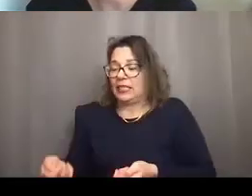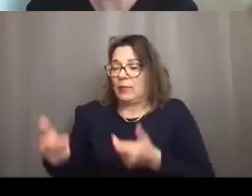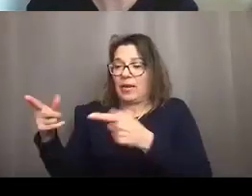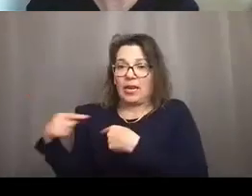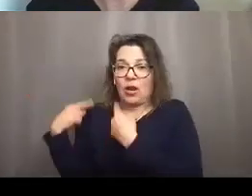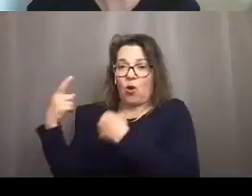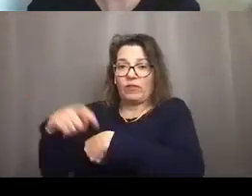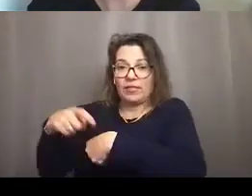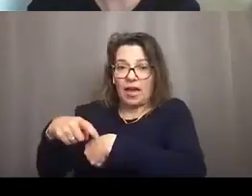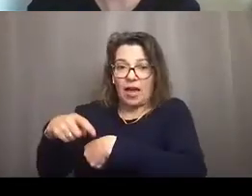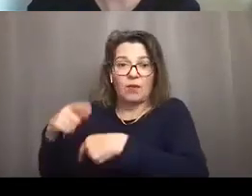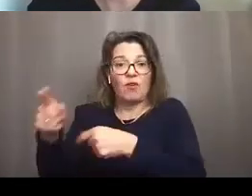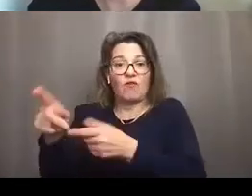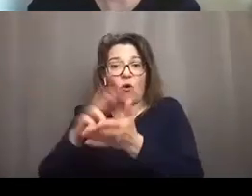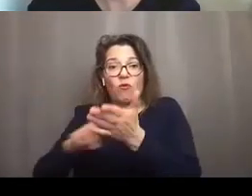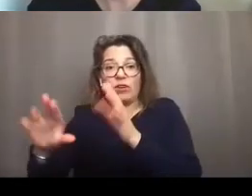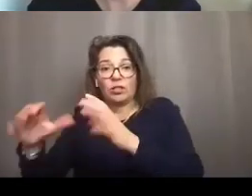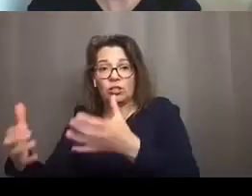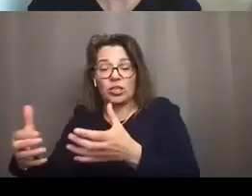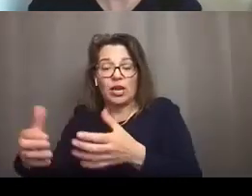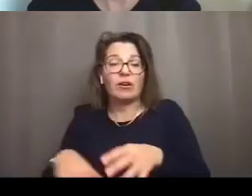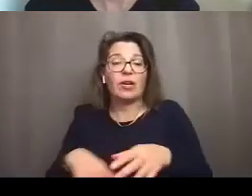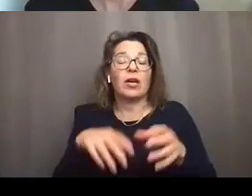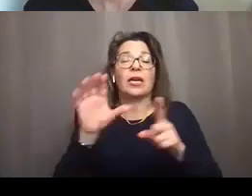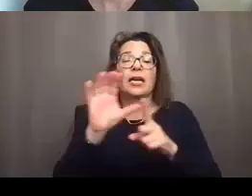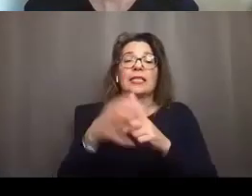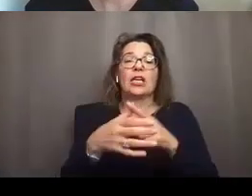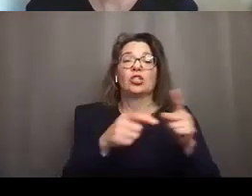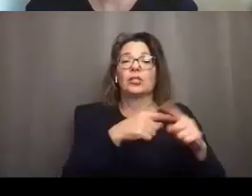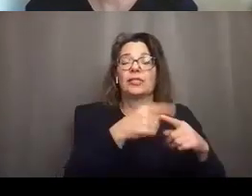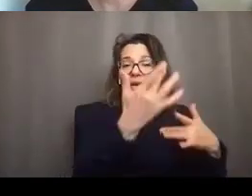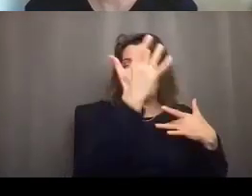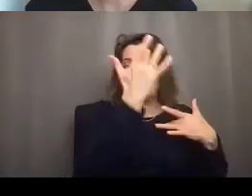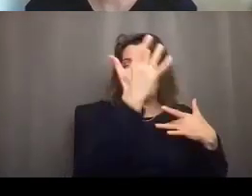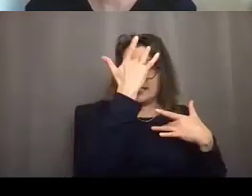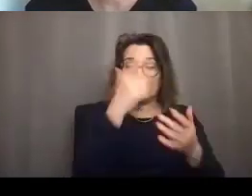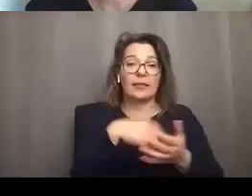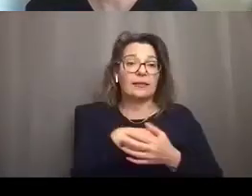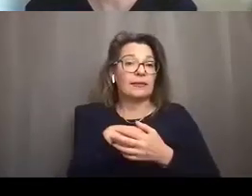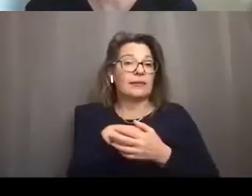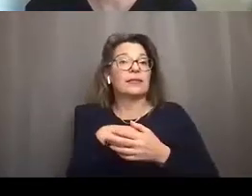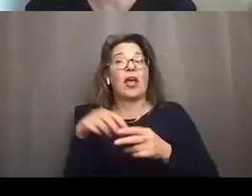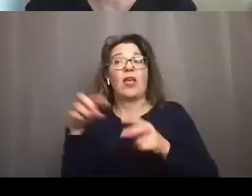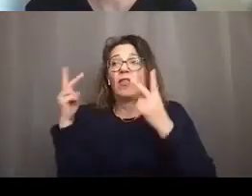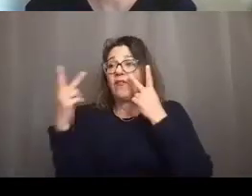conditions, and diseases. You can quickly scan the visual and tabular summaries